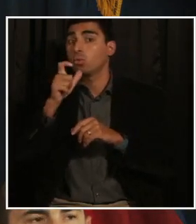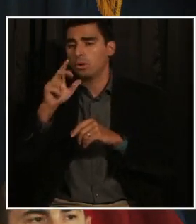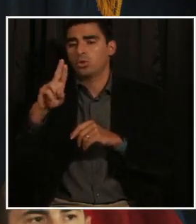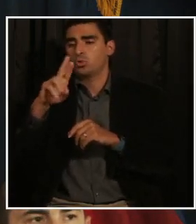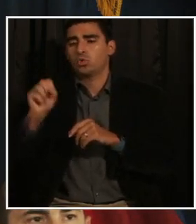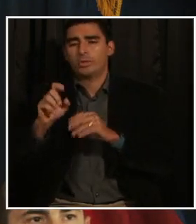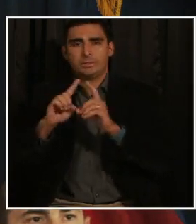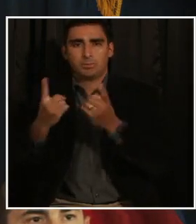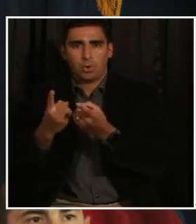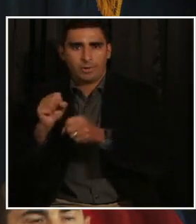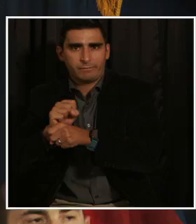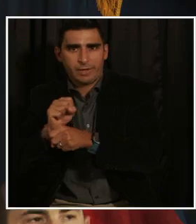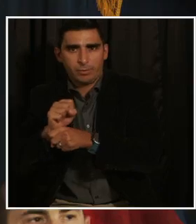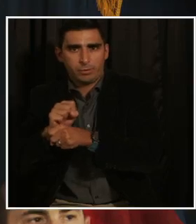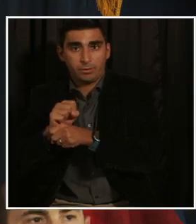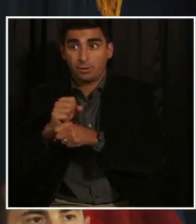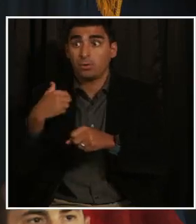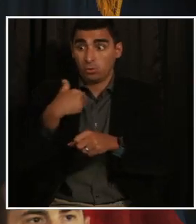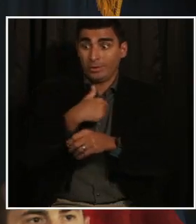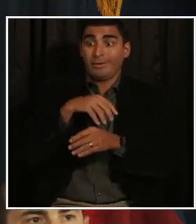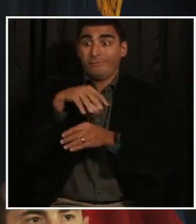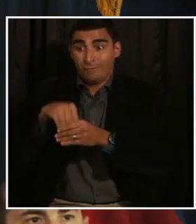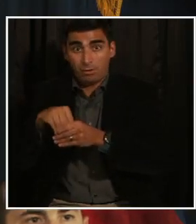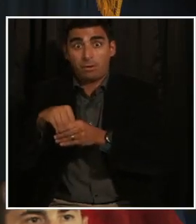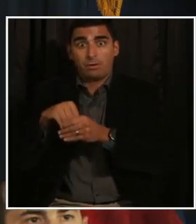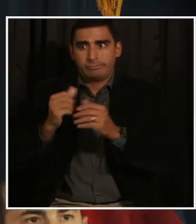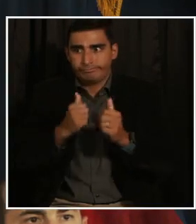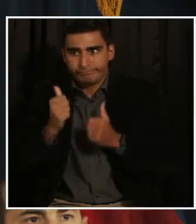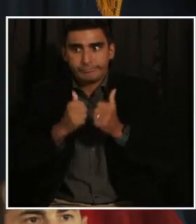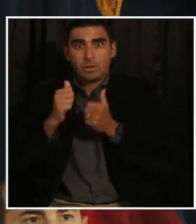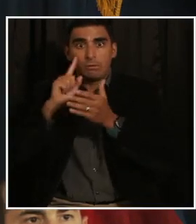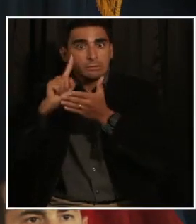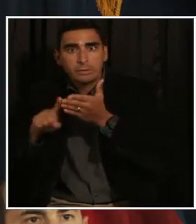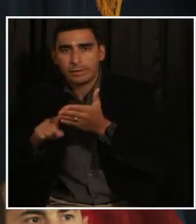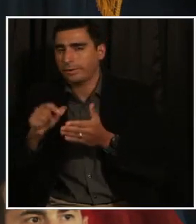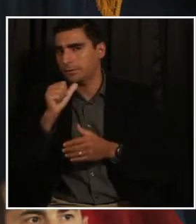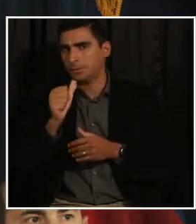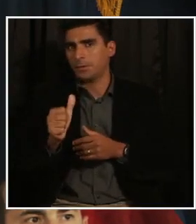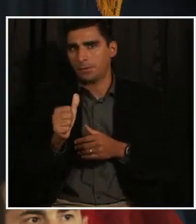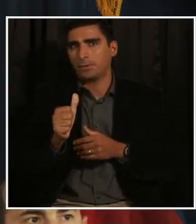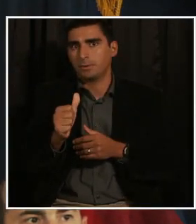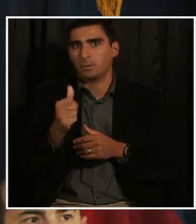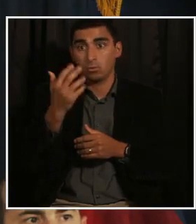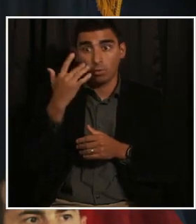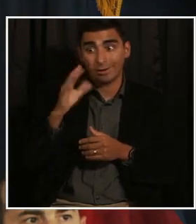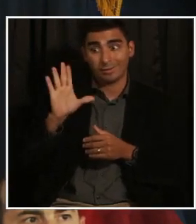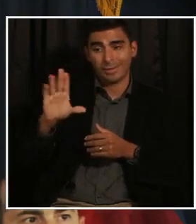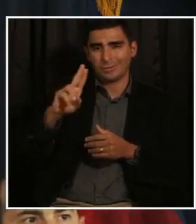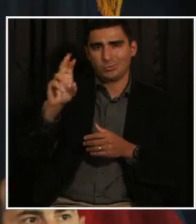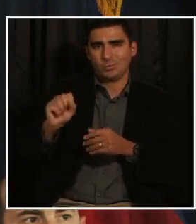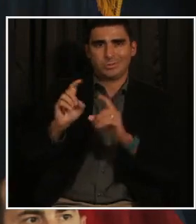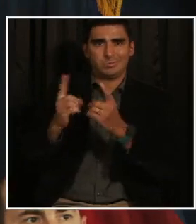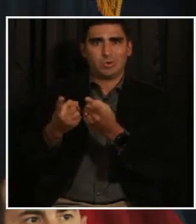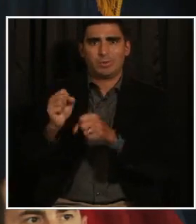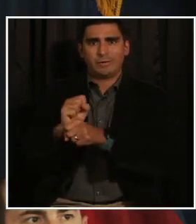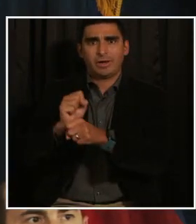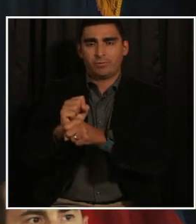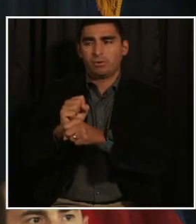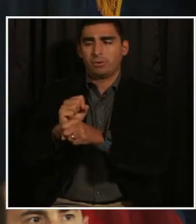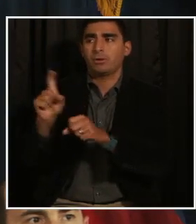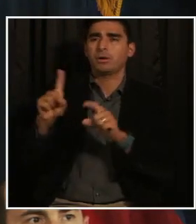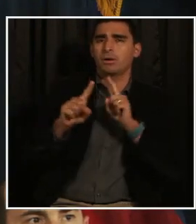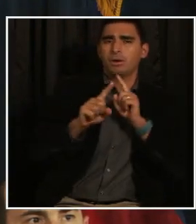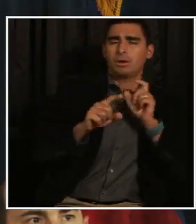we are actively investigating or looking into um because it is uh the u.s department of labor